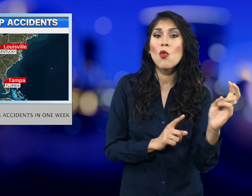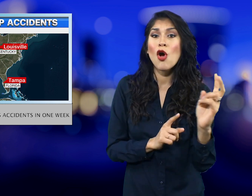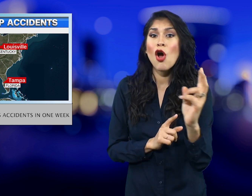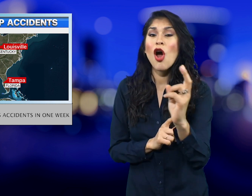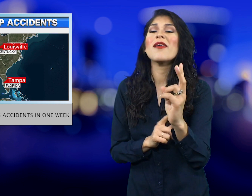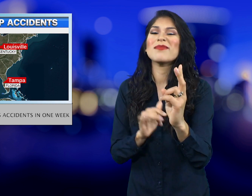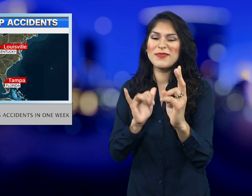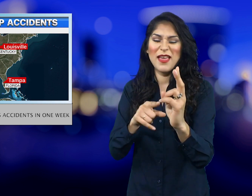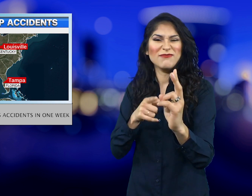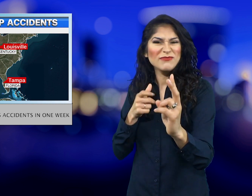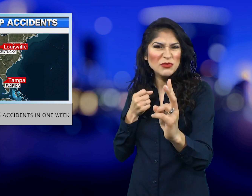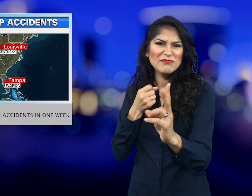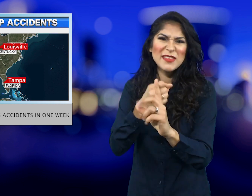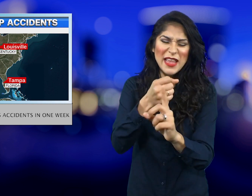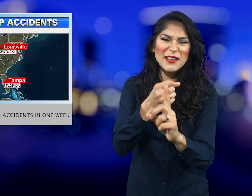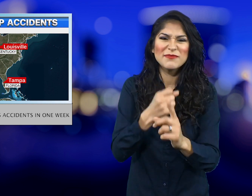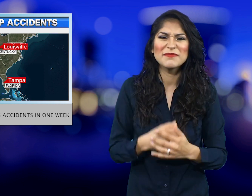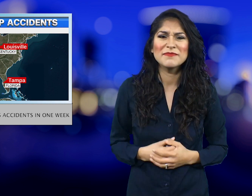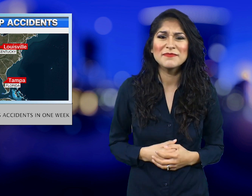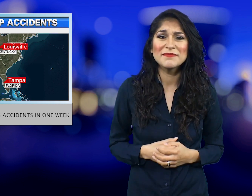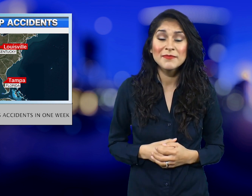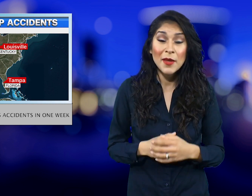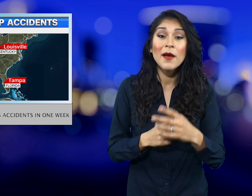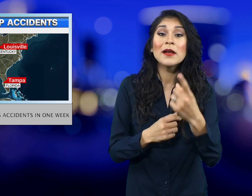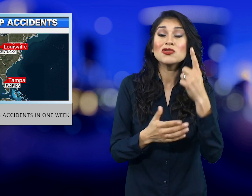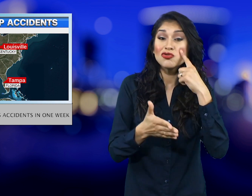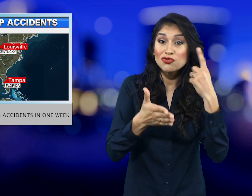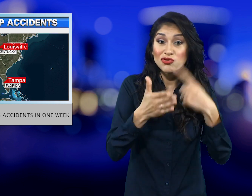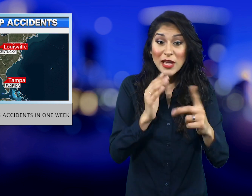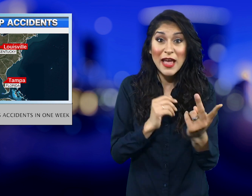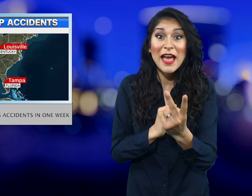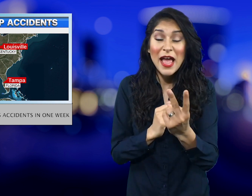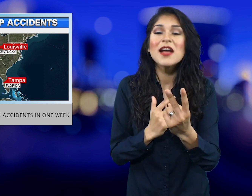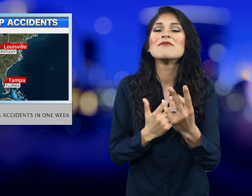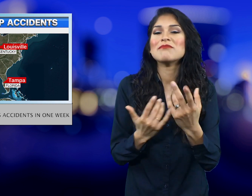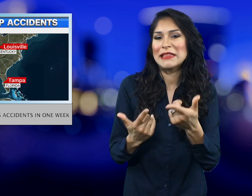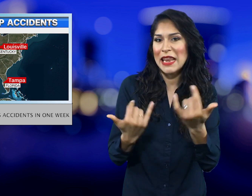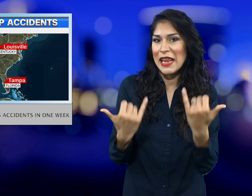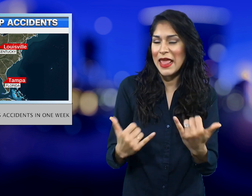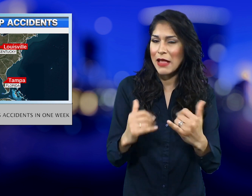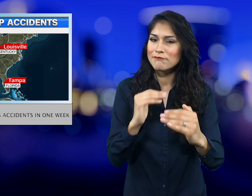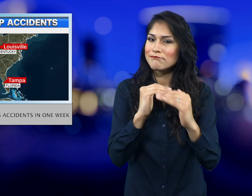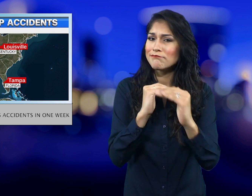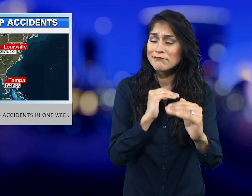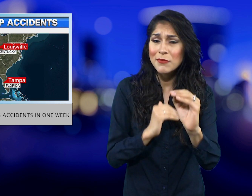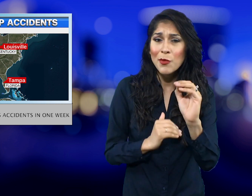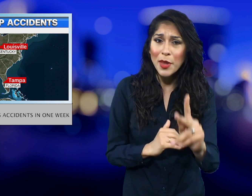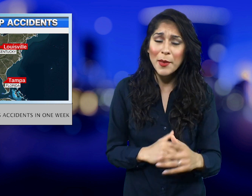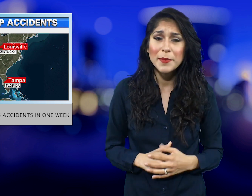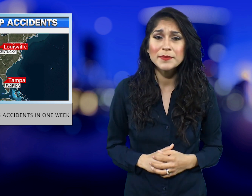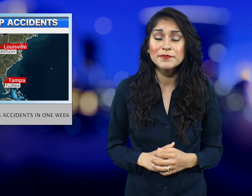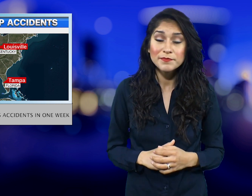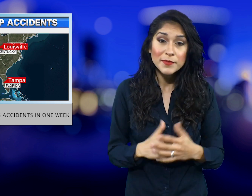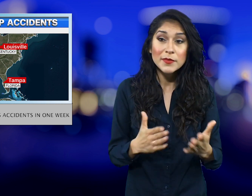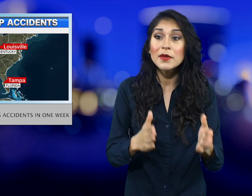stop when they were hit. At last check the two boys were stable.